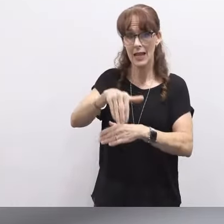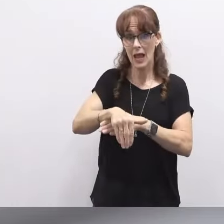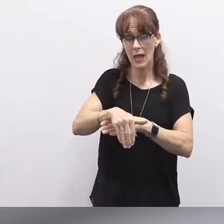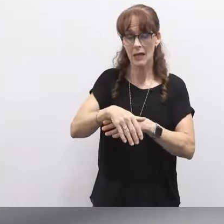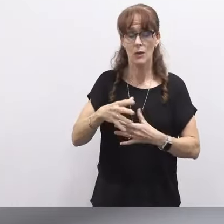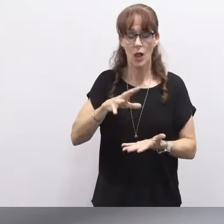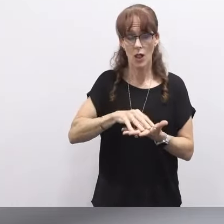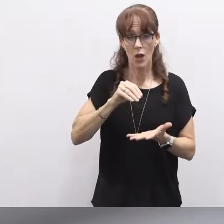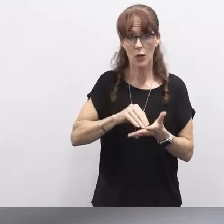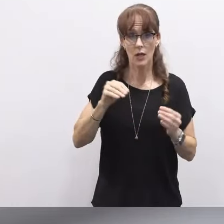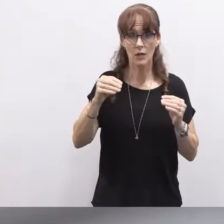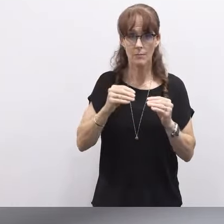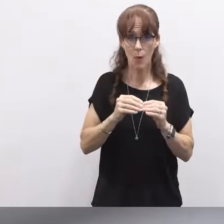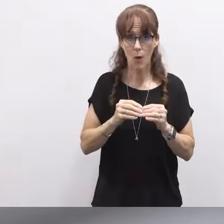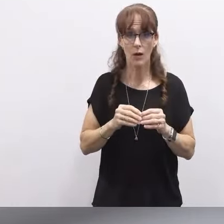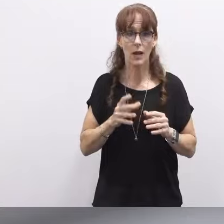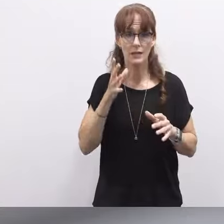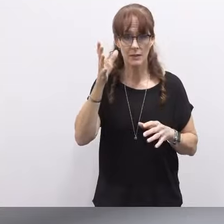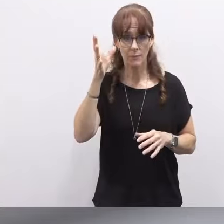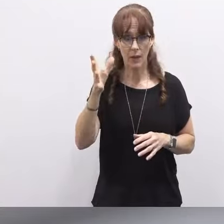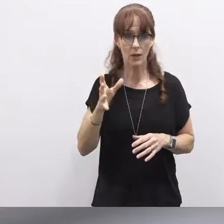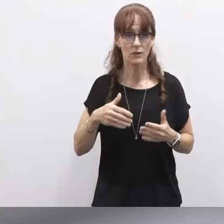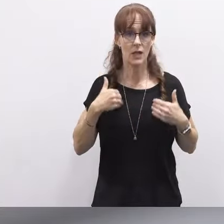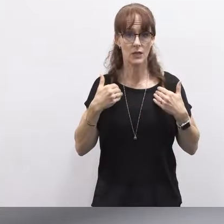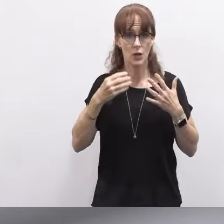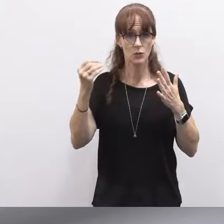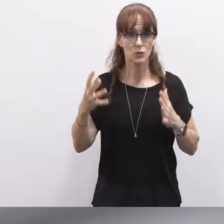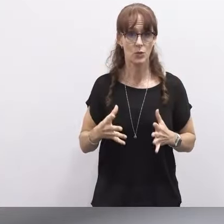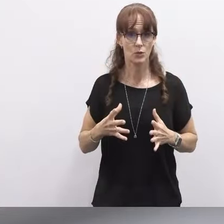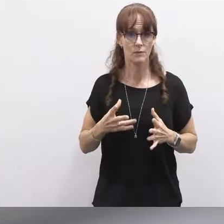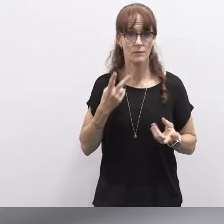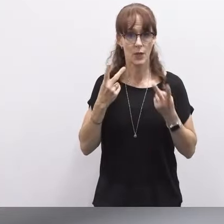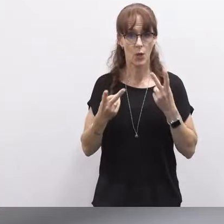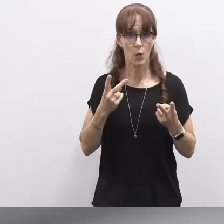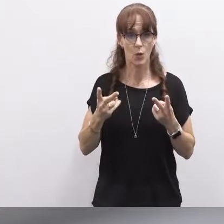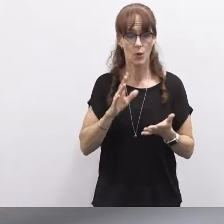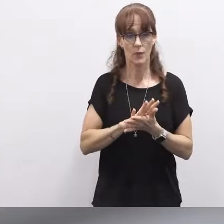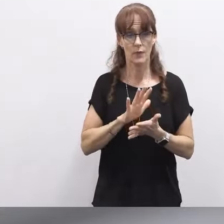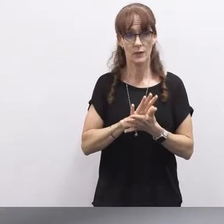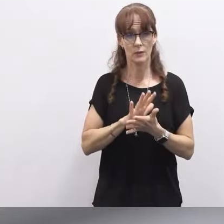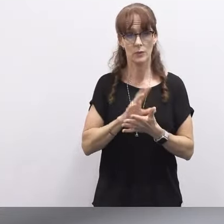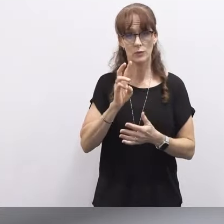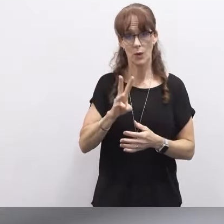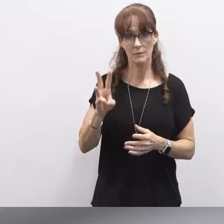as a community member or as a parent even of a younger student, you can either look on the school's websites